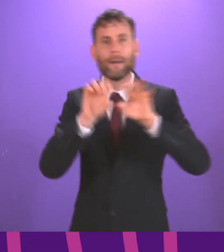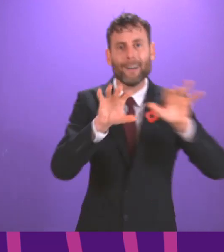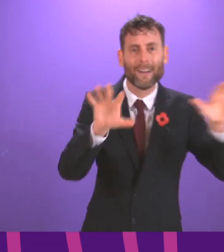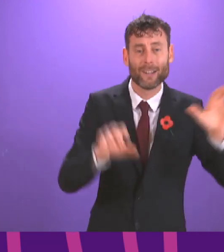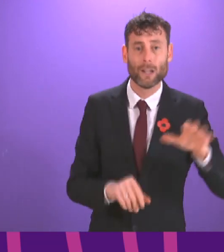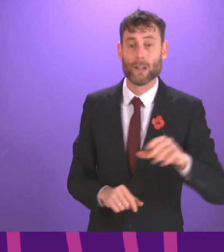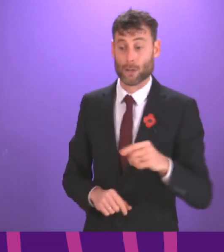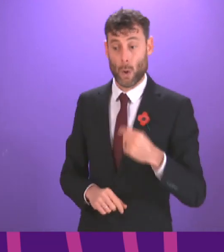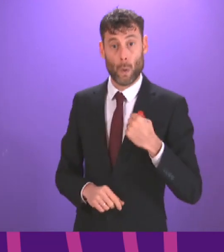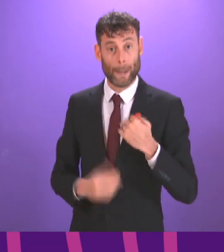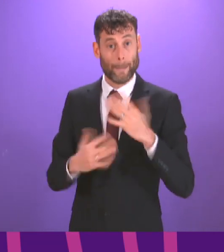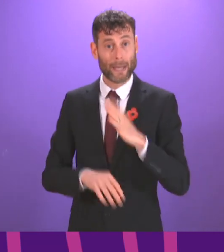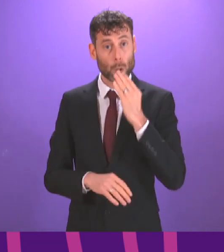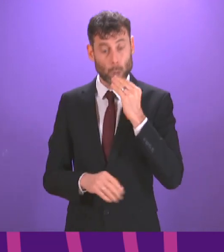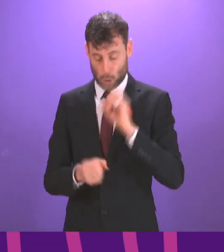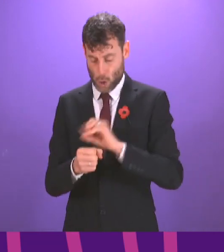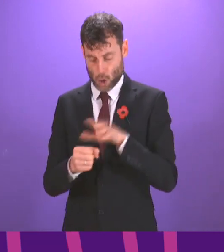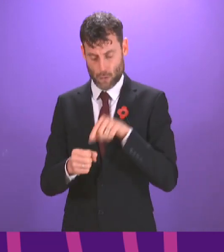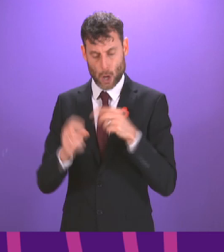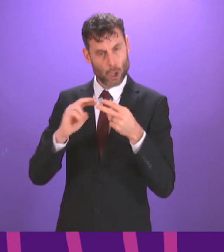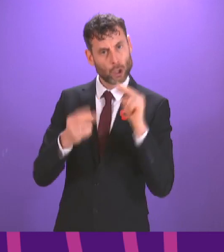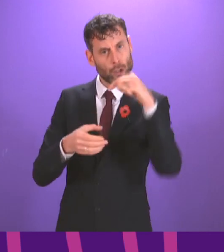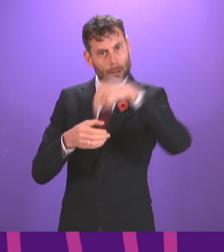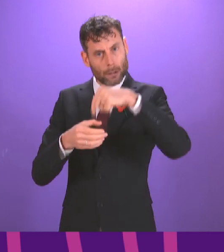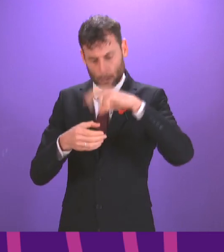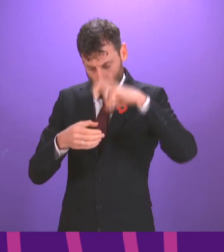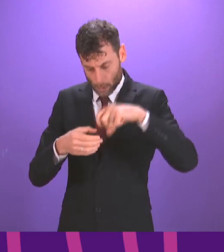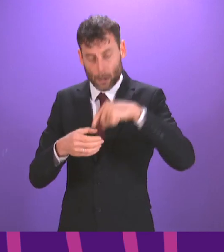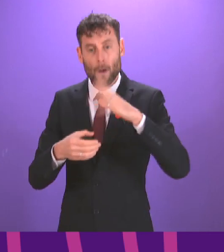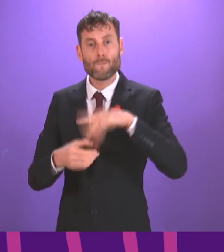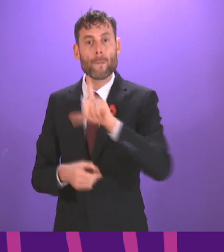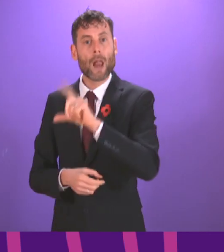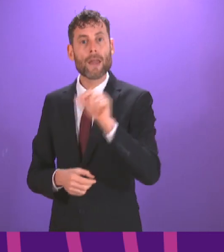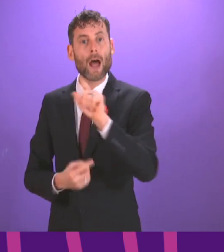the Nike conference. I expect that there will be more findings in the coming period from